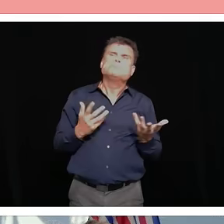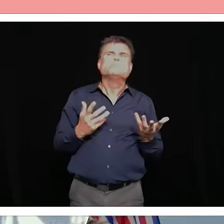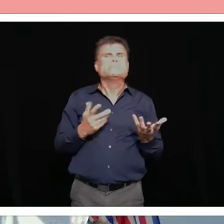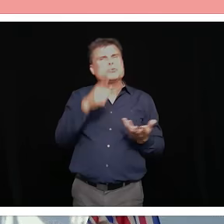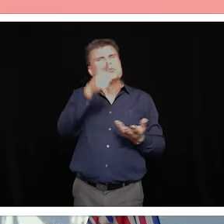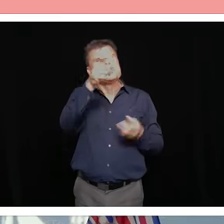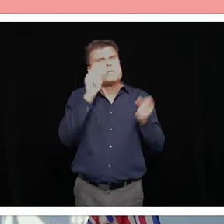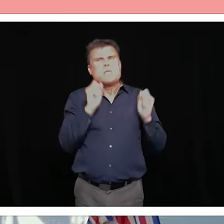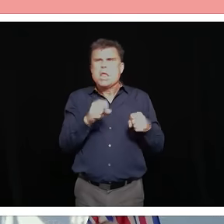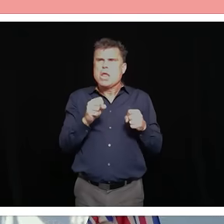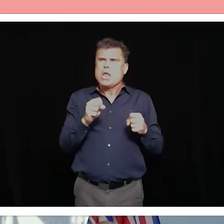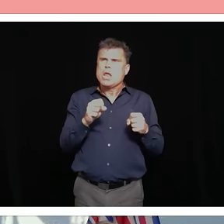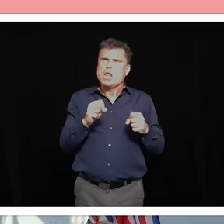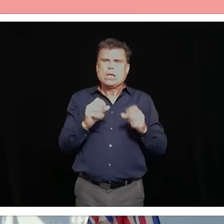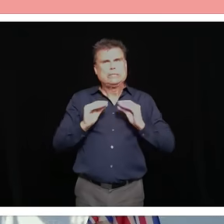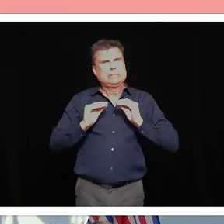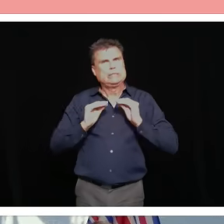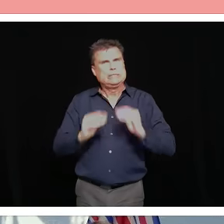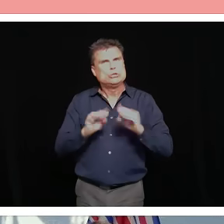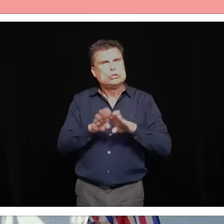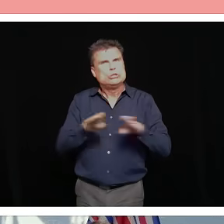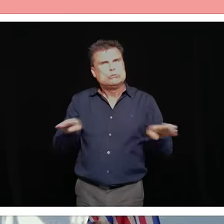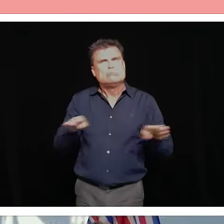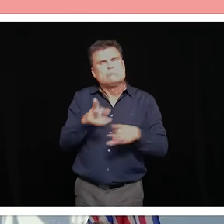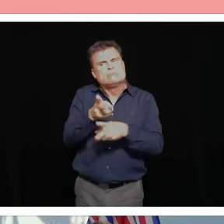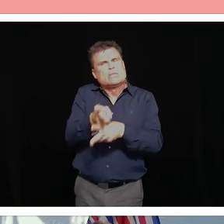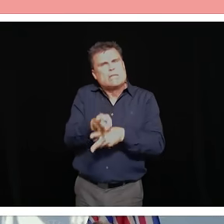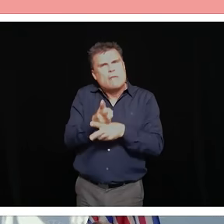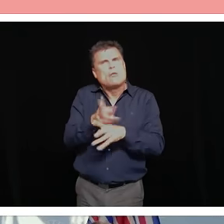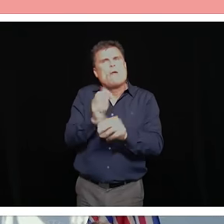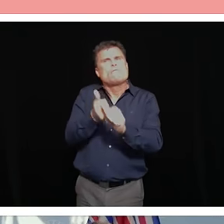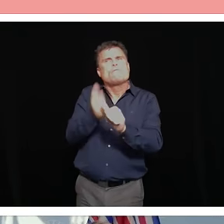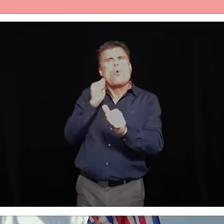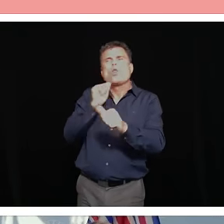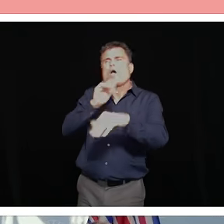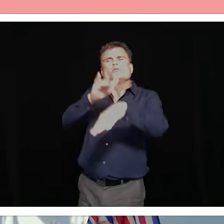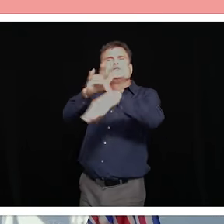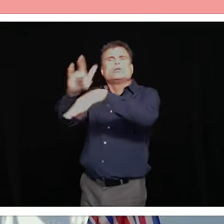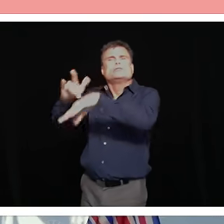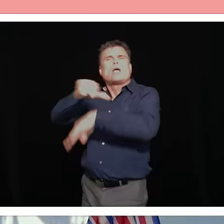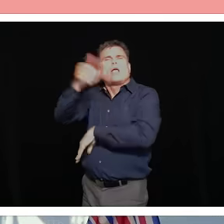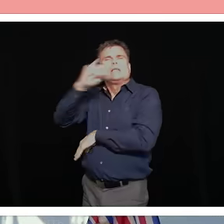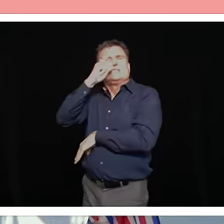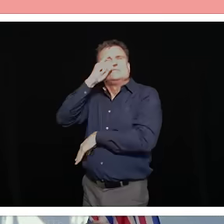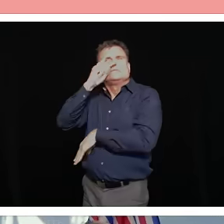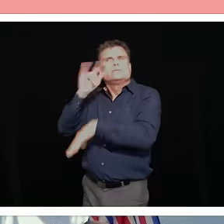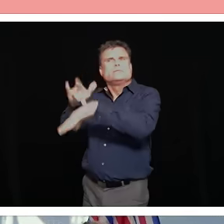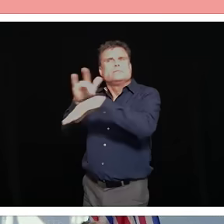forward into the fall and keep our curve low. Just a summary of this. Our model does